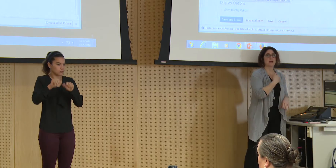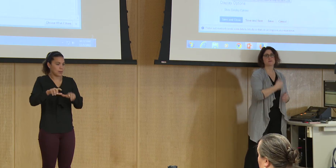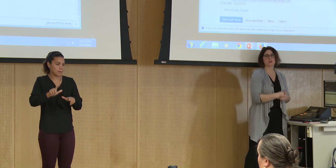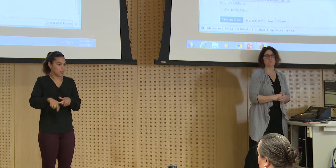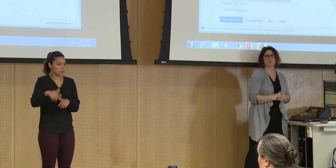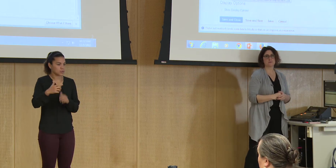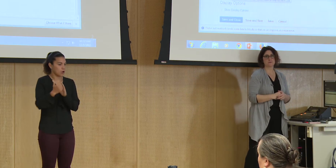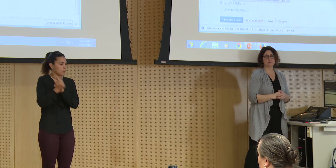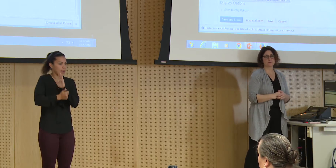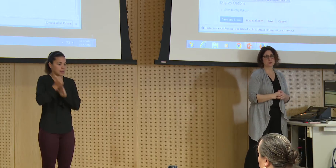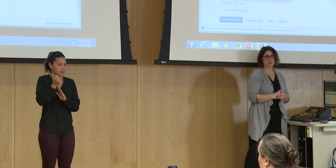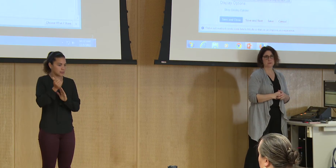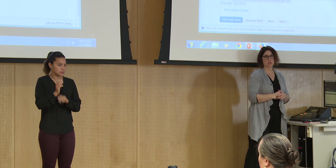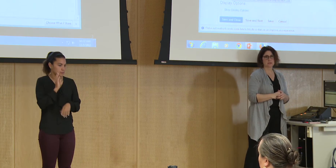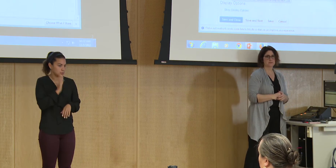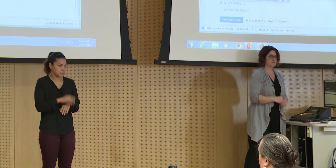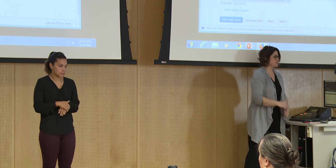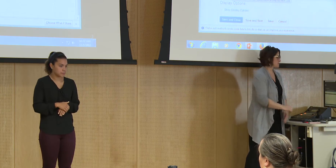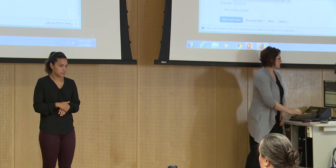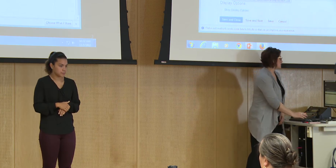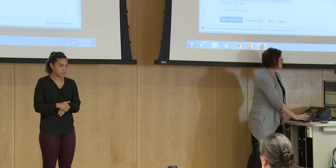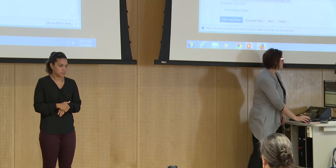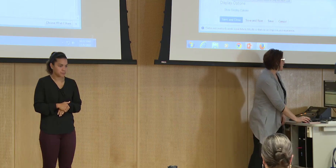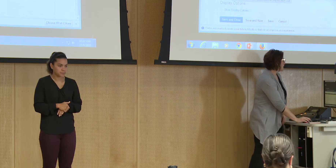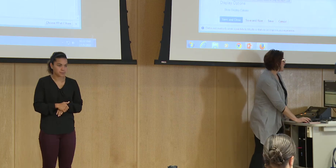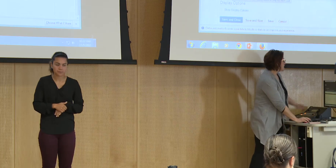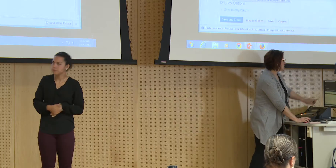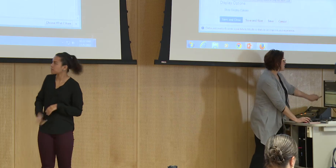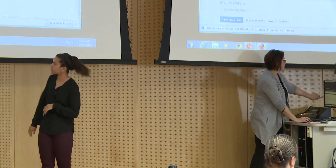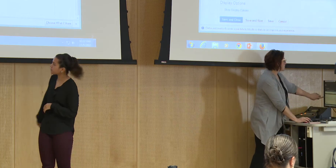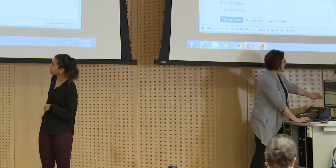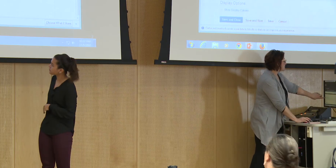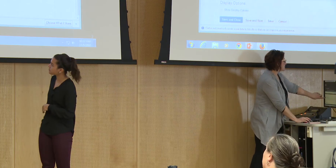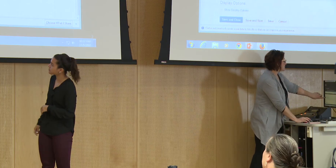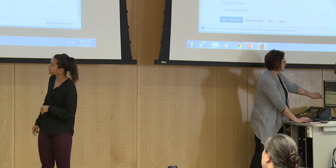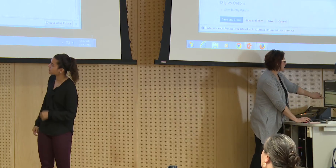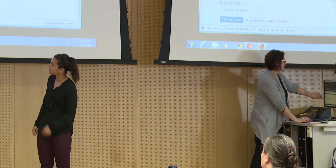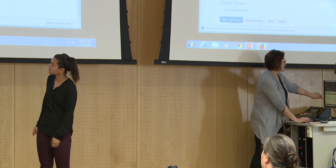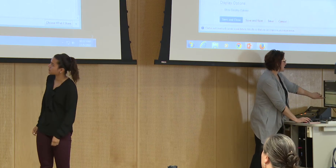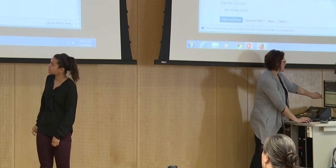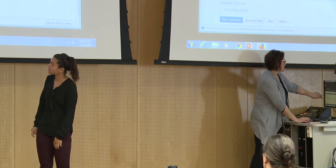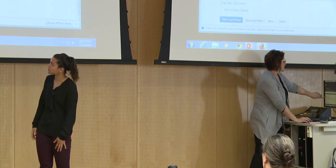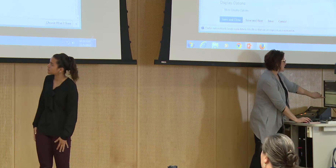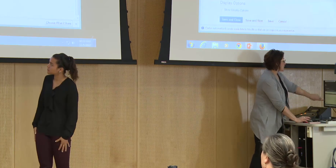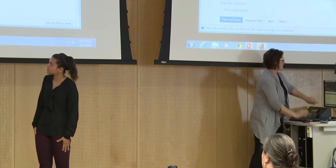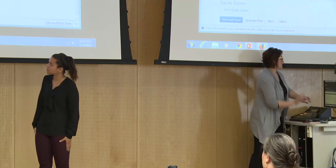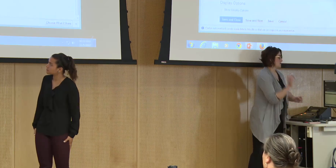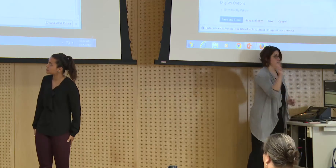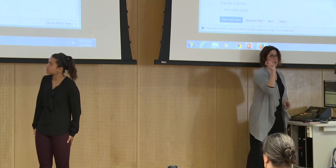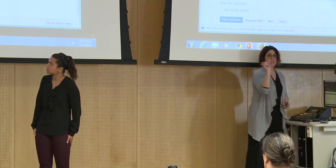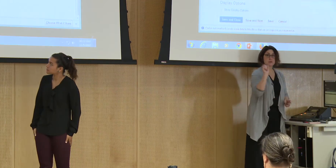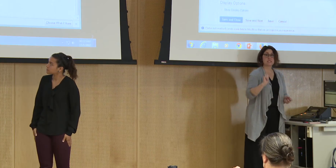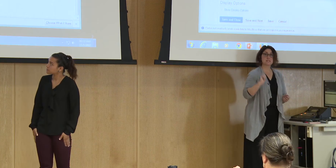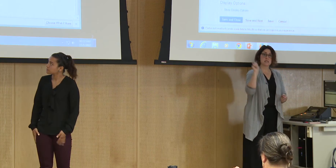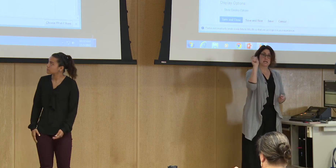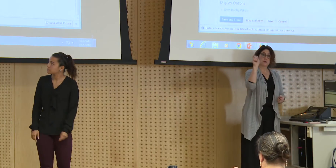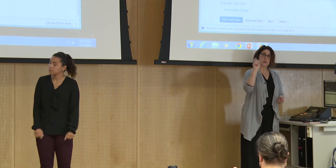from the Gradebook. Some other options are, you can just manually assign weights.